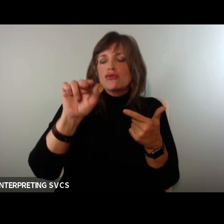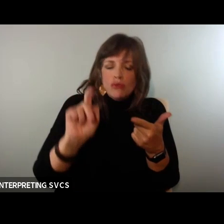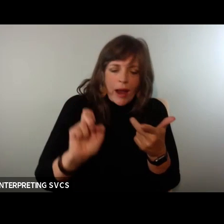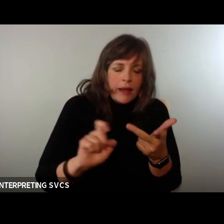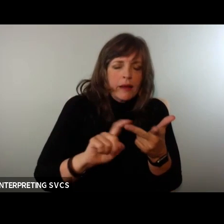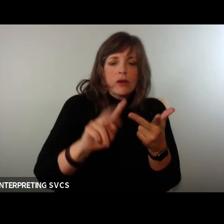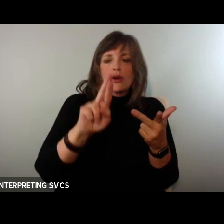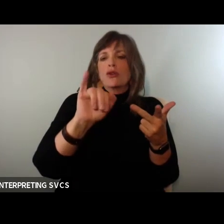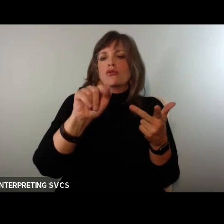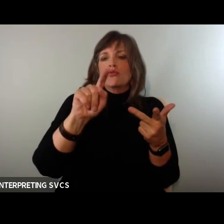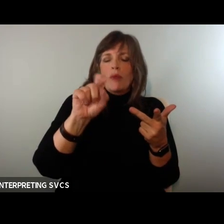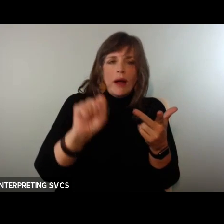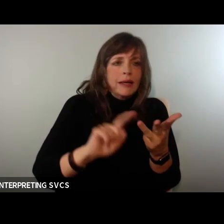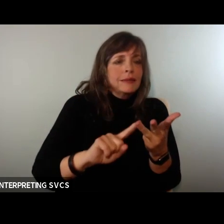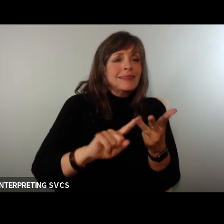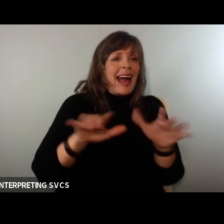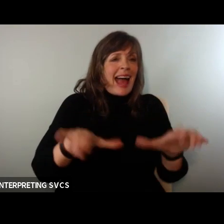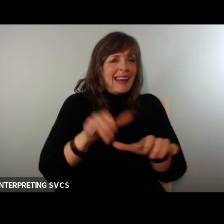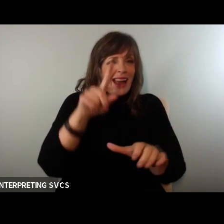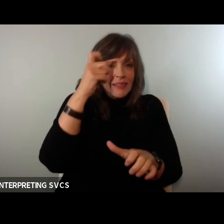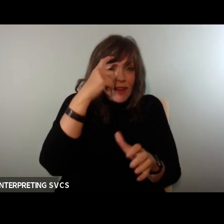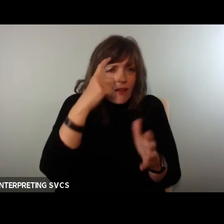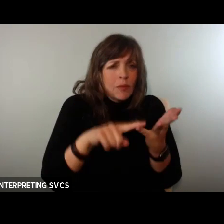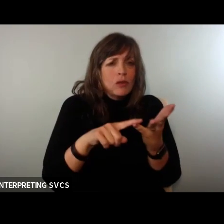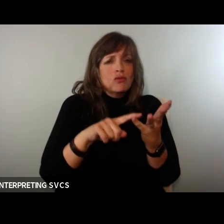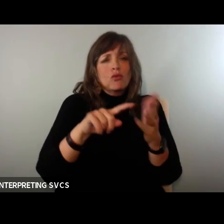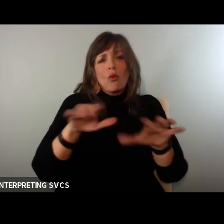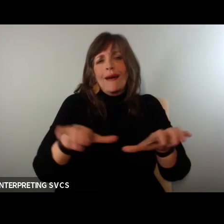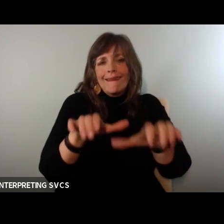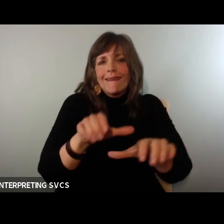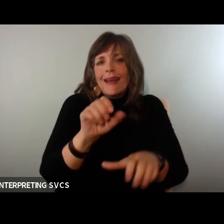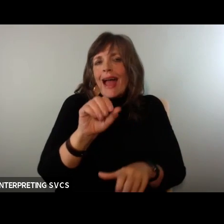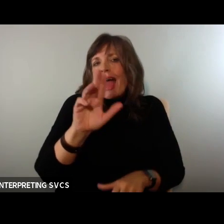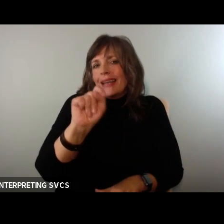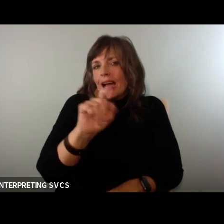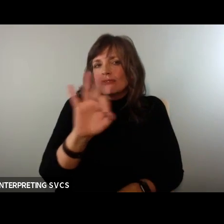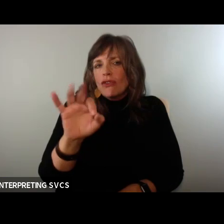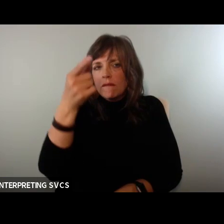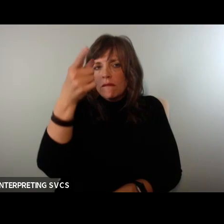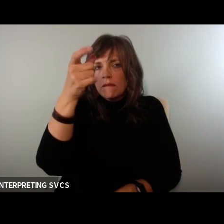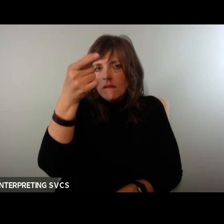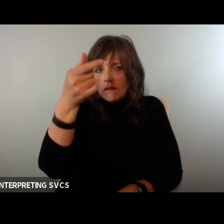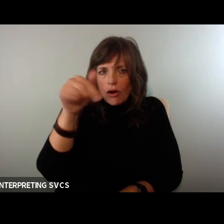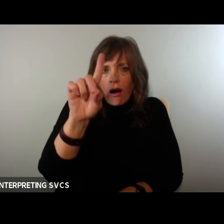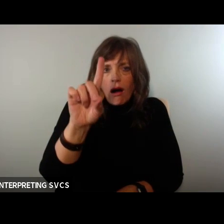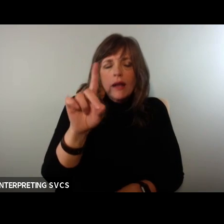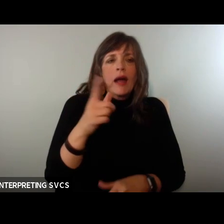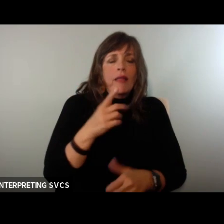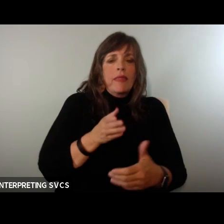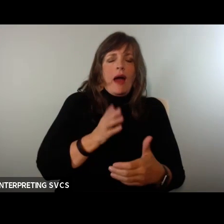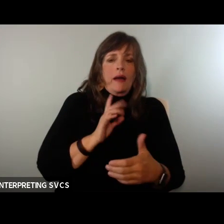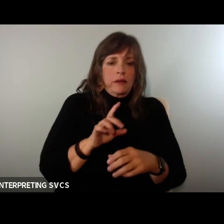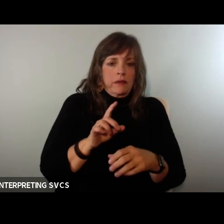or an epidemic or pandemic like coronavirus that prevents you from actually performing your contract. So I suggest that if you do have a contract,